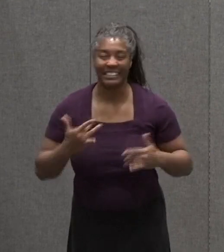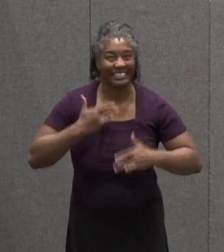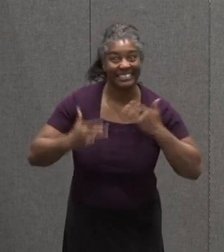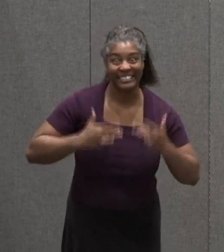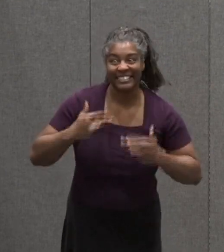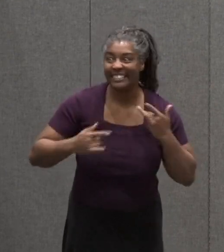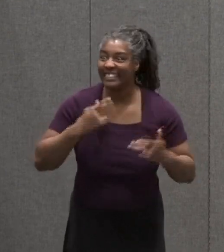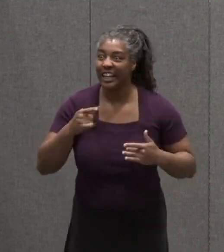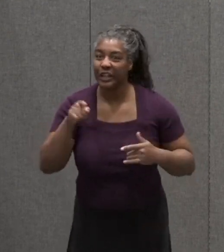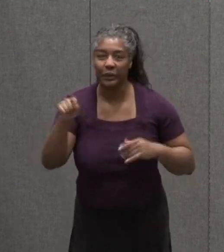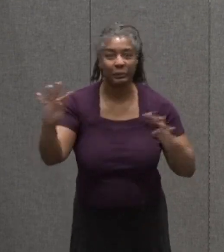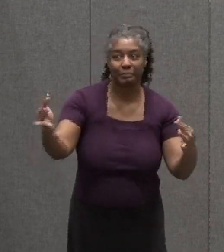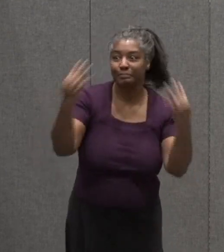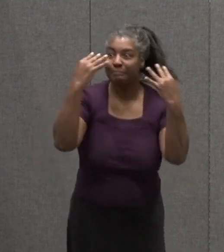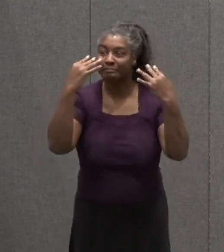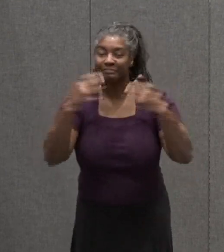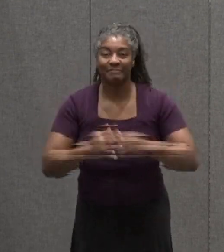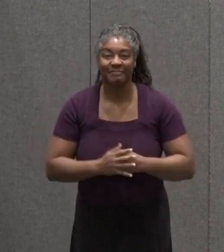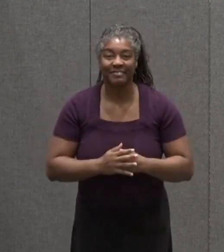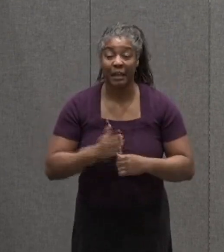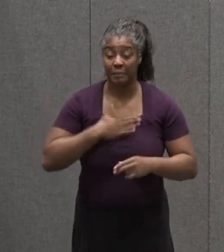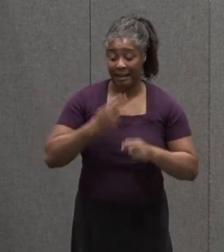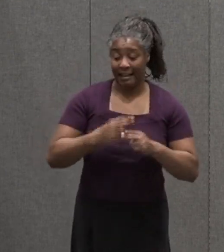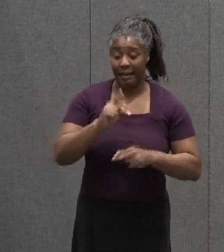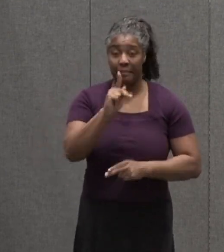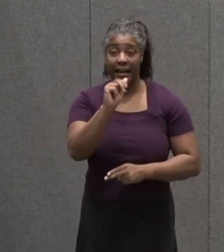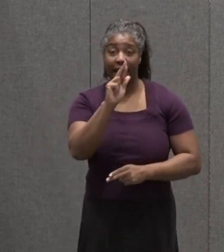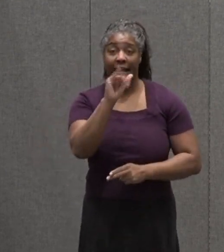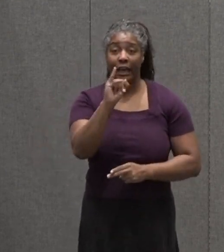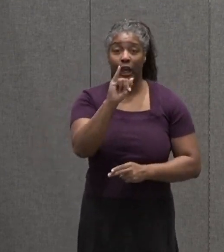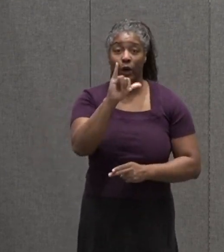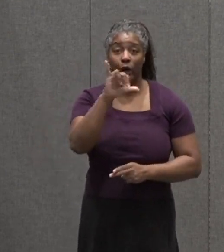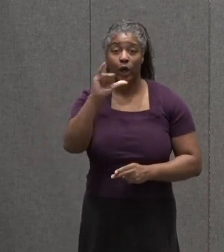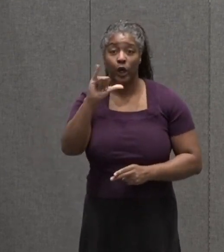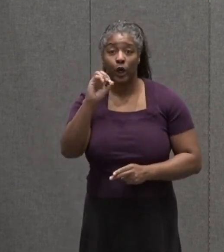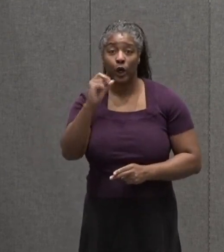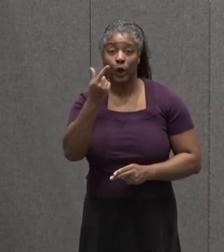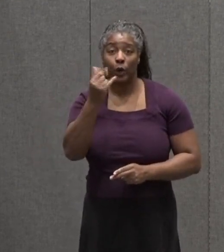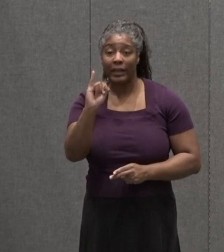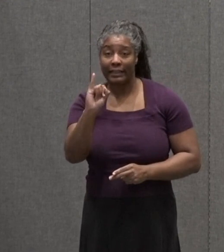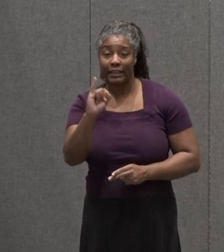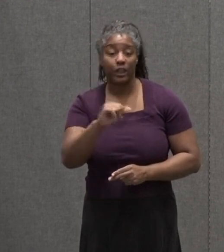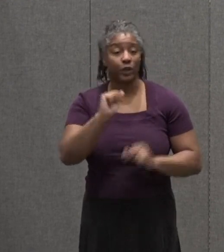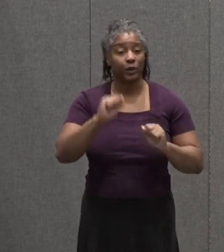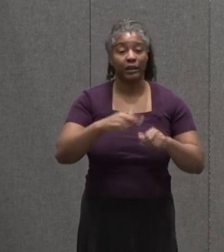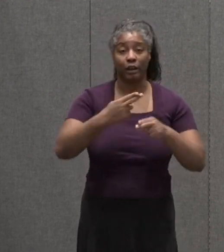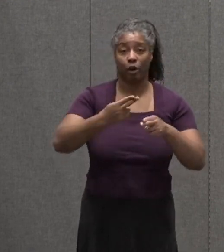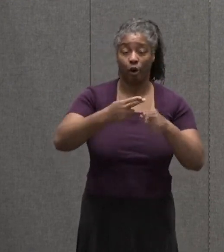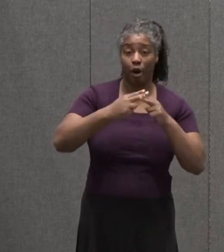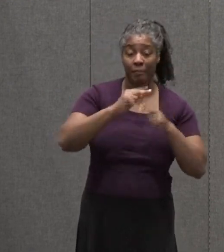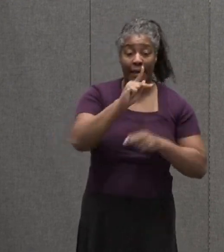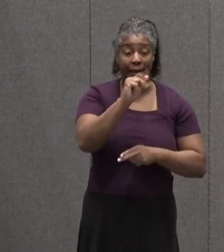I'm Carrie Yogi. You can call me Carrie, you can call me Yogi or you can call me Carrie Yogi, whatever.